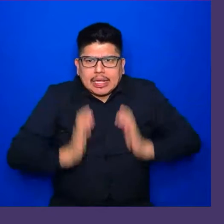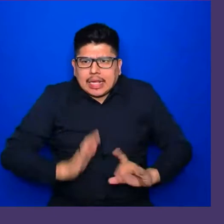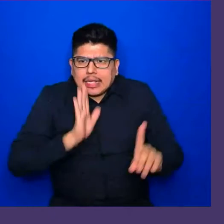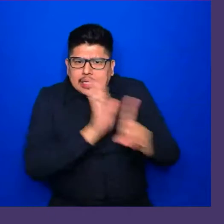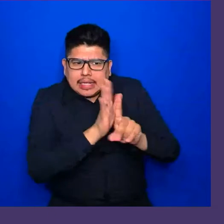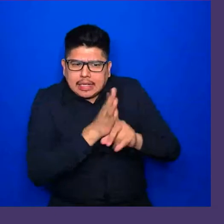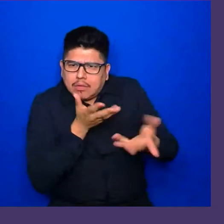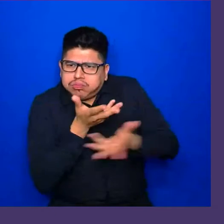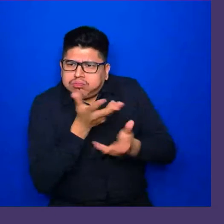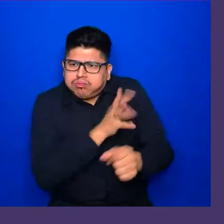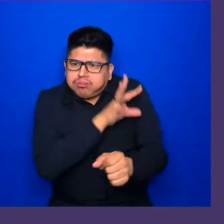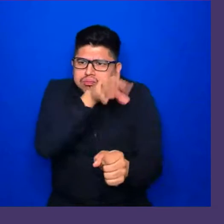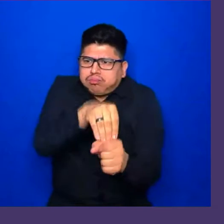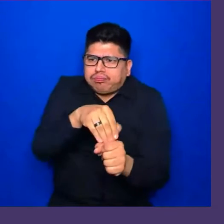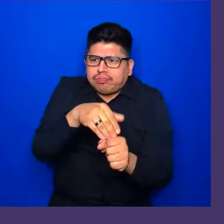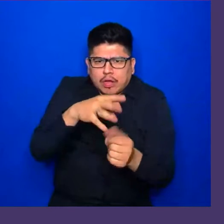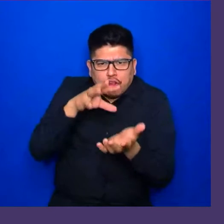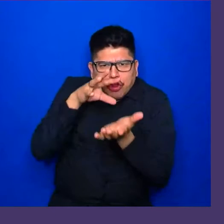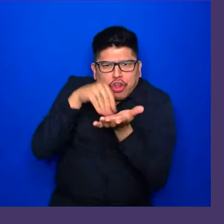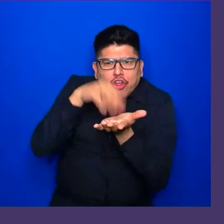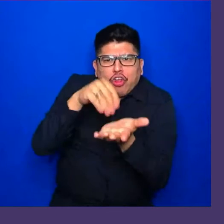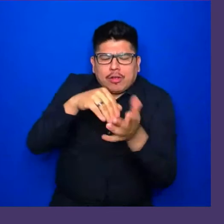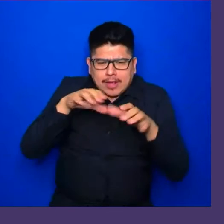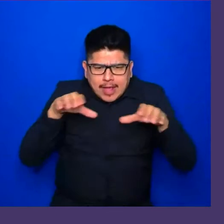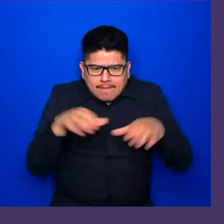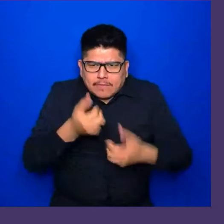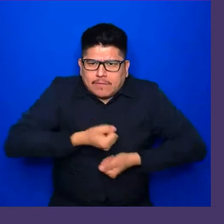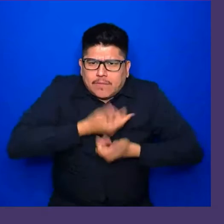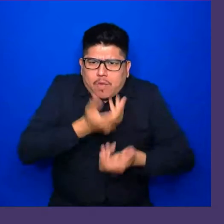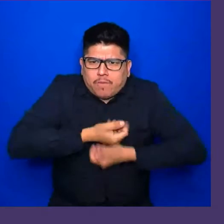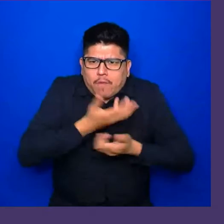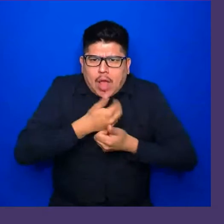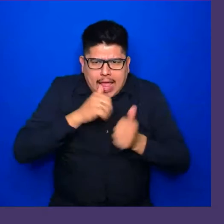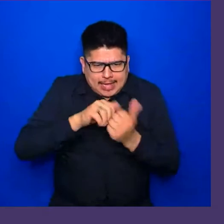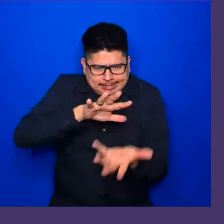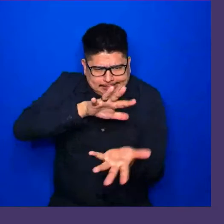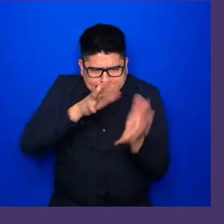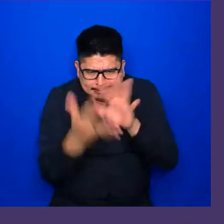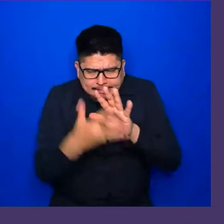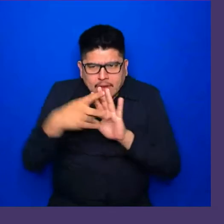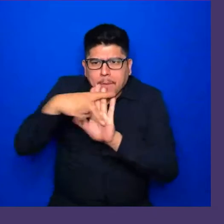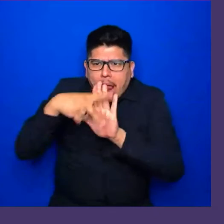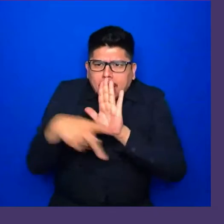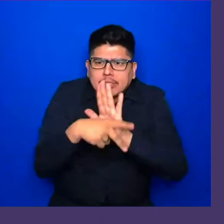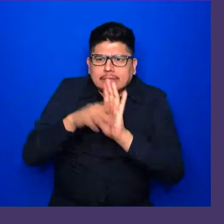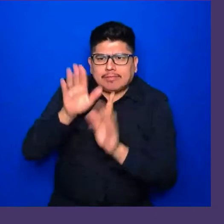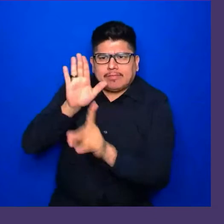an active voice for shaping policy? Sara Minkara: I take this to my team